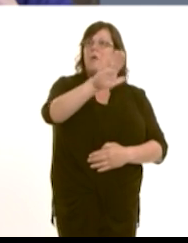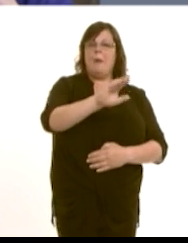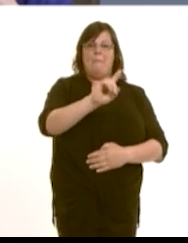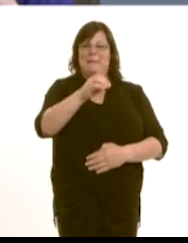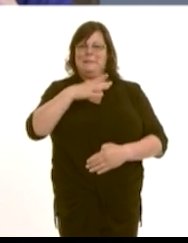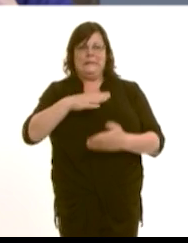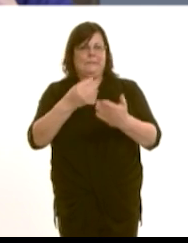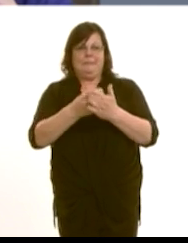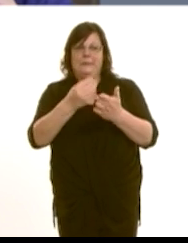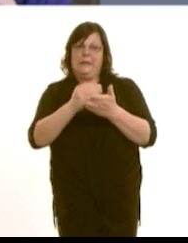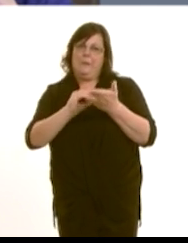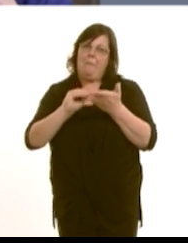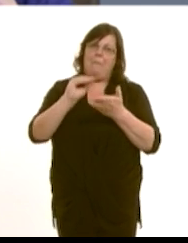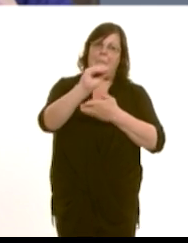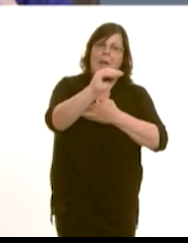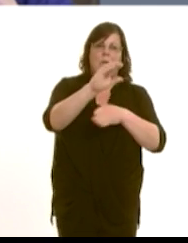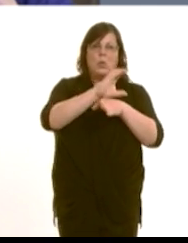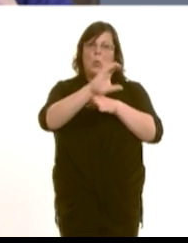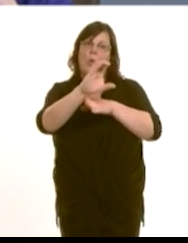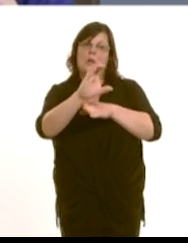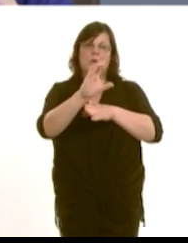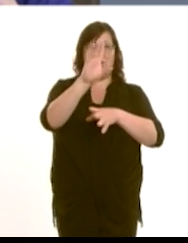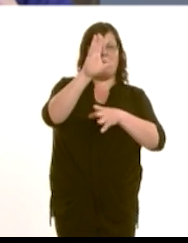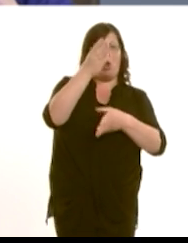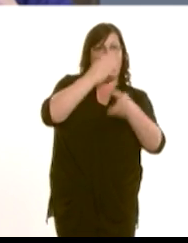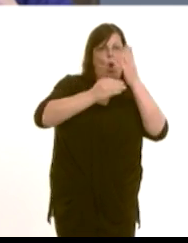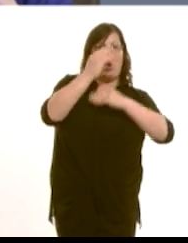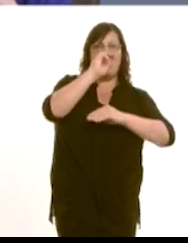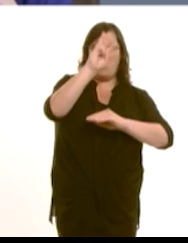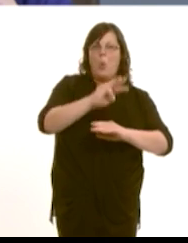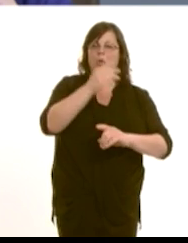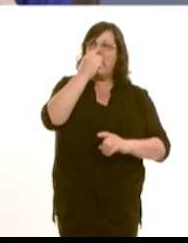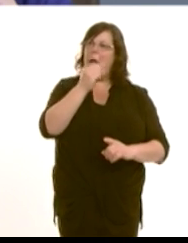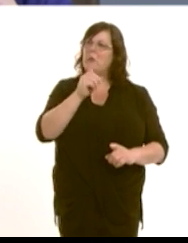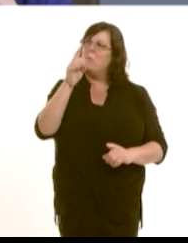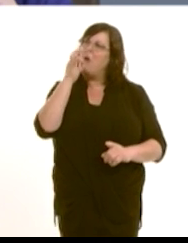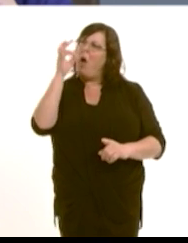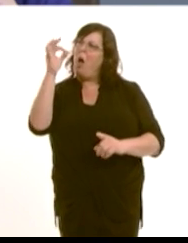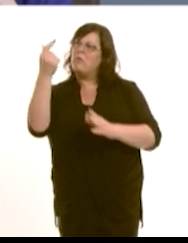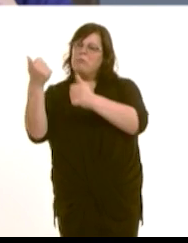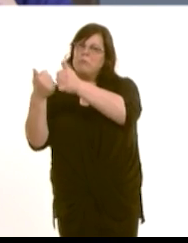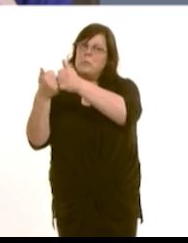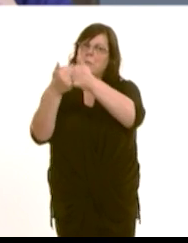to learn the language is extremely important. I just wonder what specific financial support youíre going to make available over the next